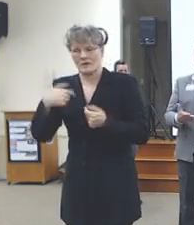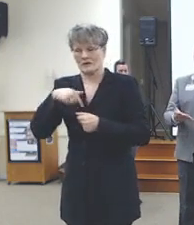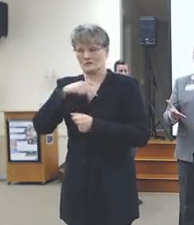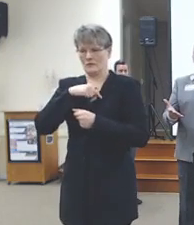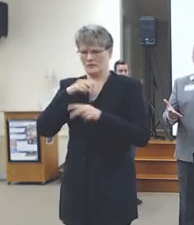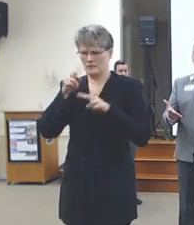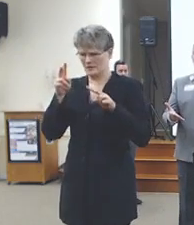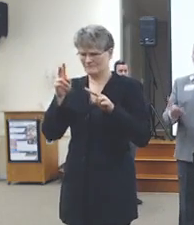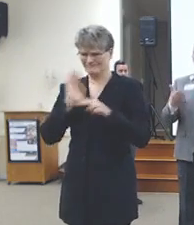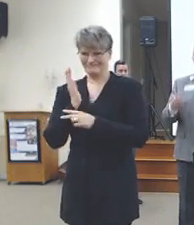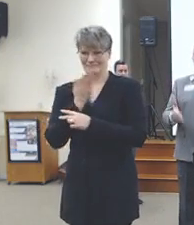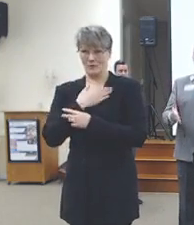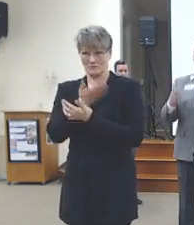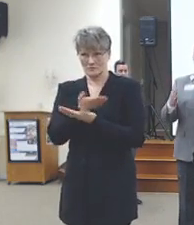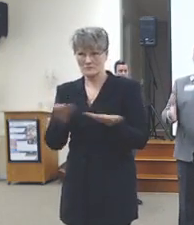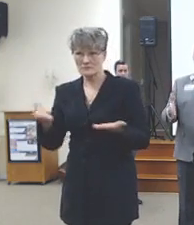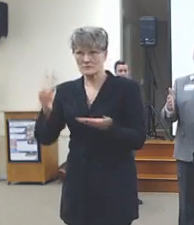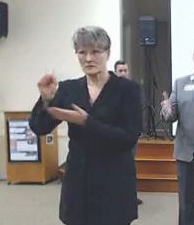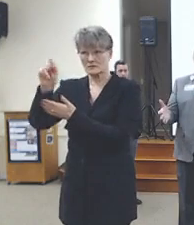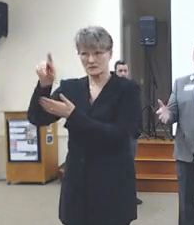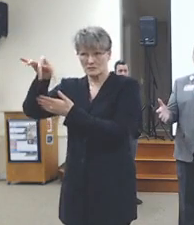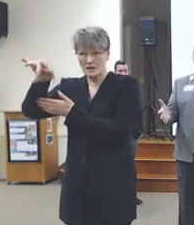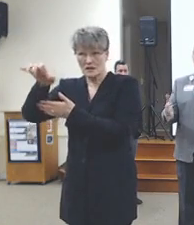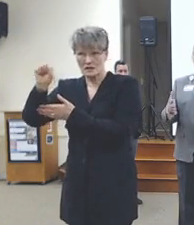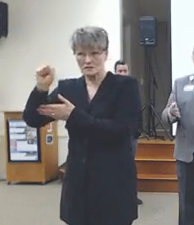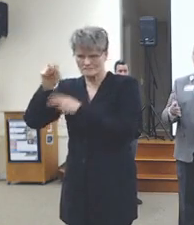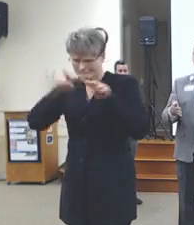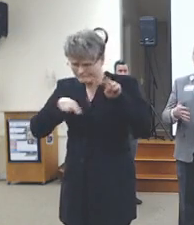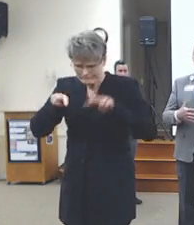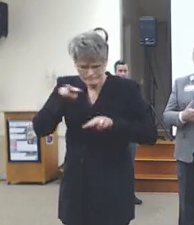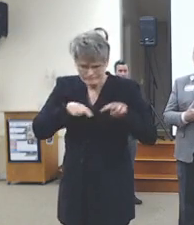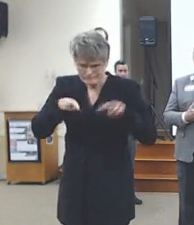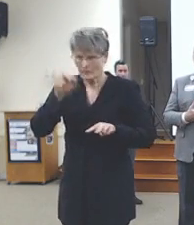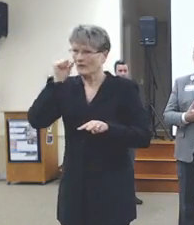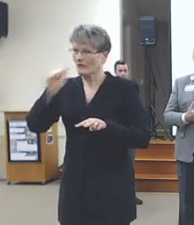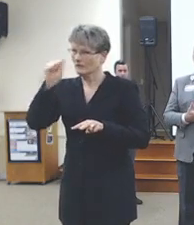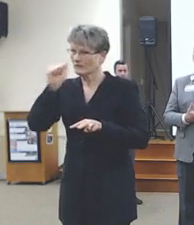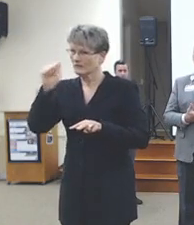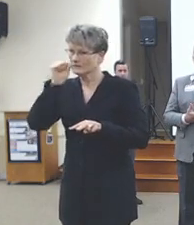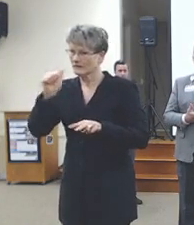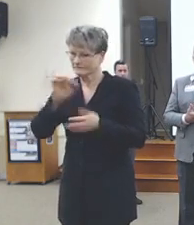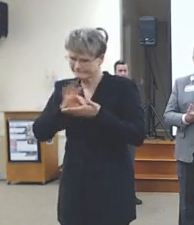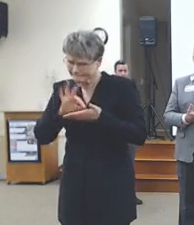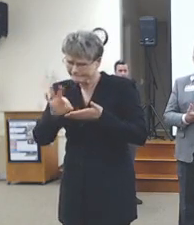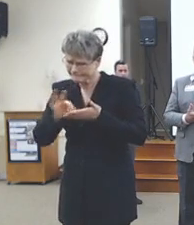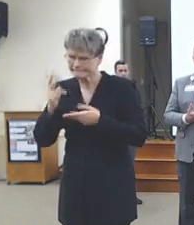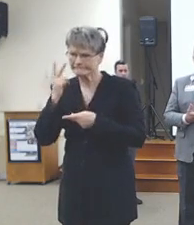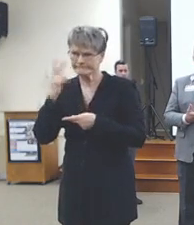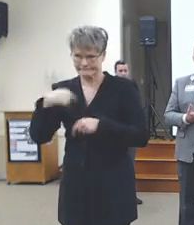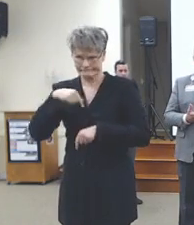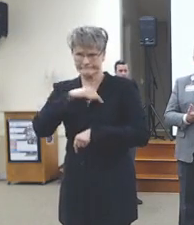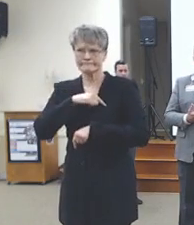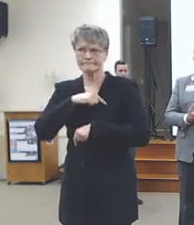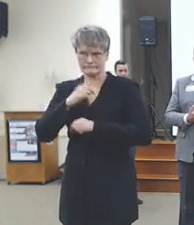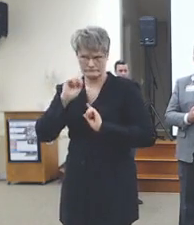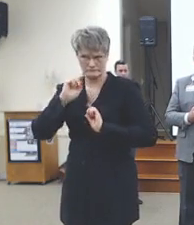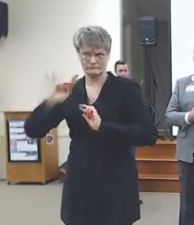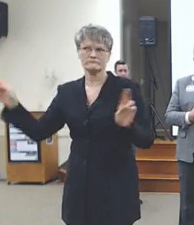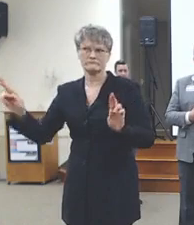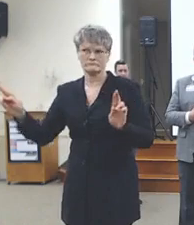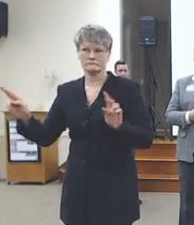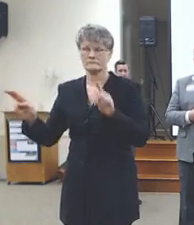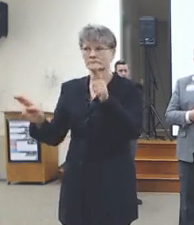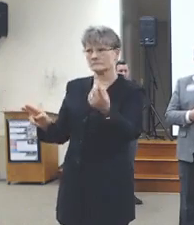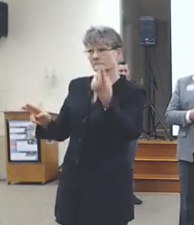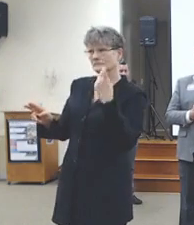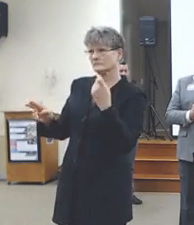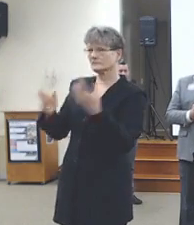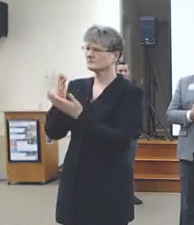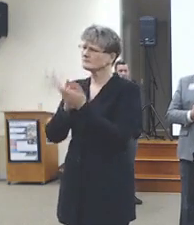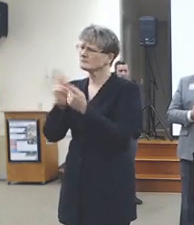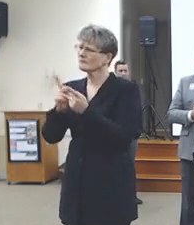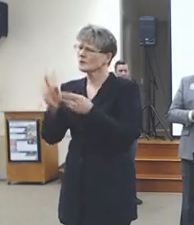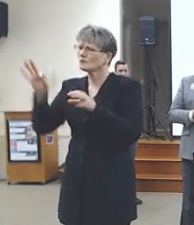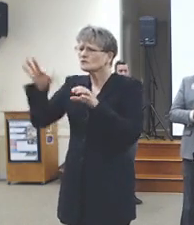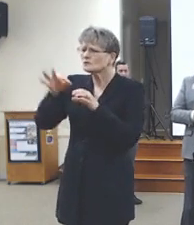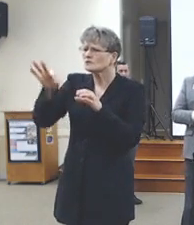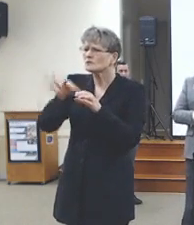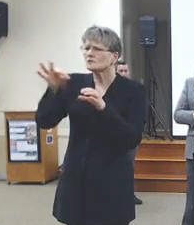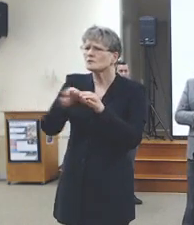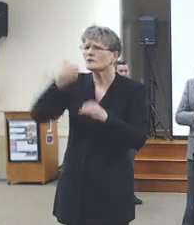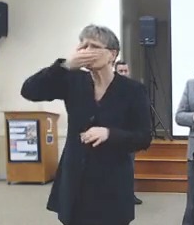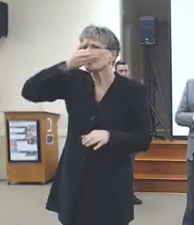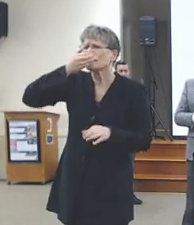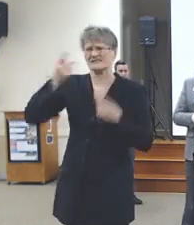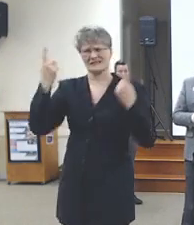supply levels on a daily basis, literally, to make sure that we're ready.